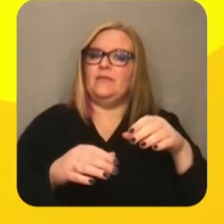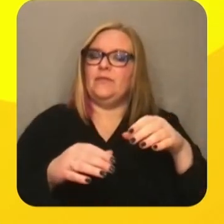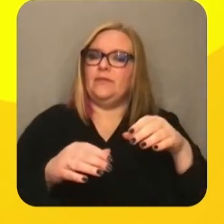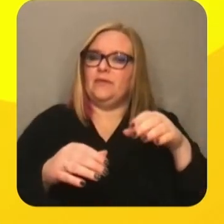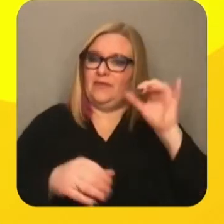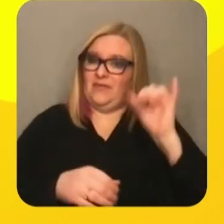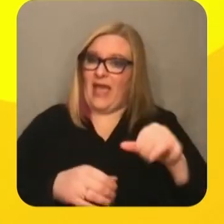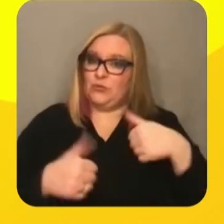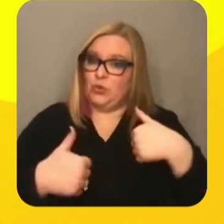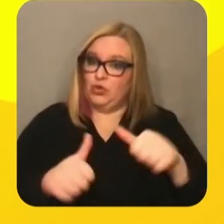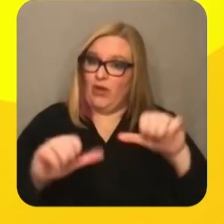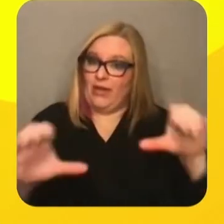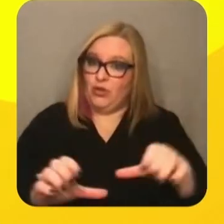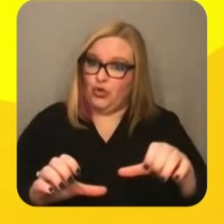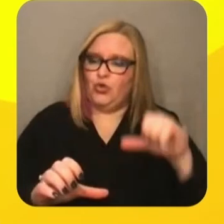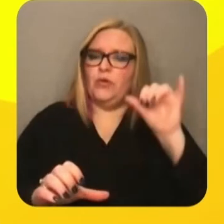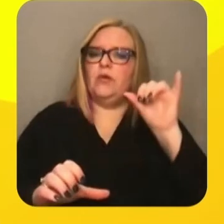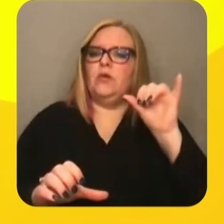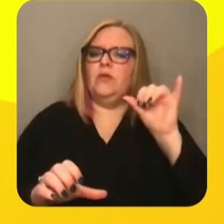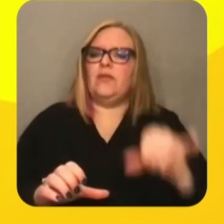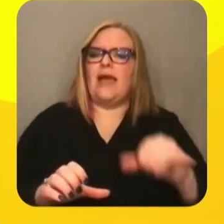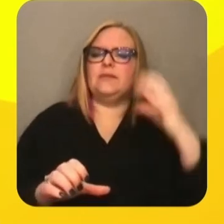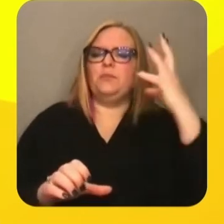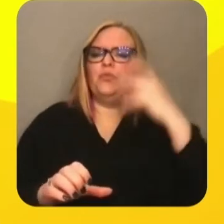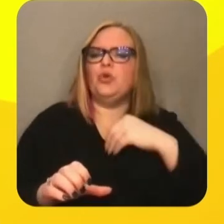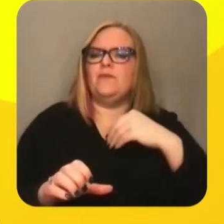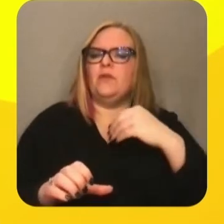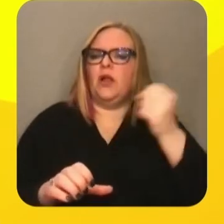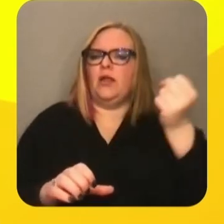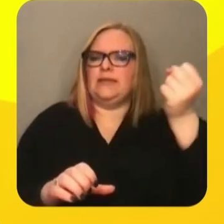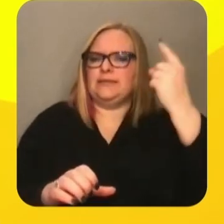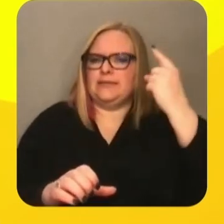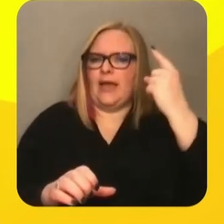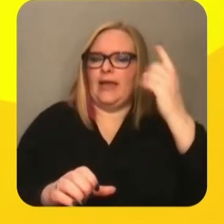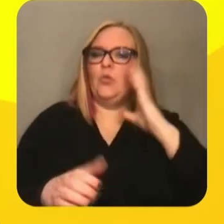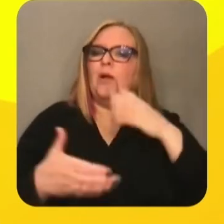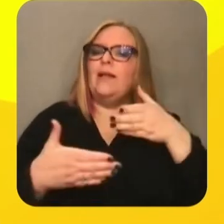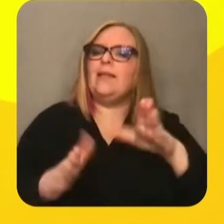that is going to be some beautiful, beautiful insight and it allows people to understand truly